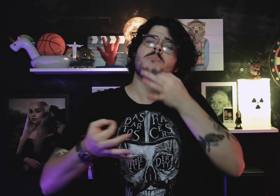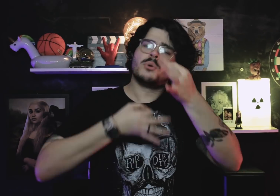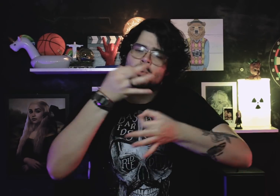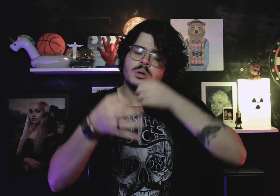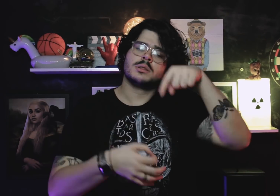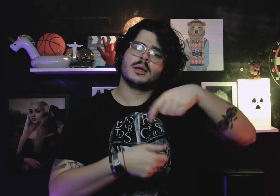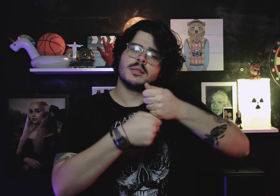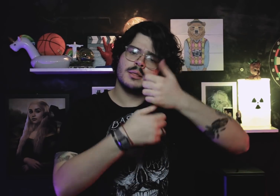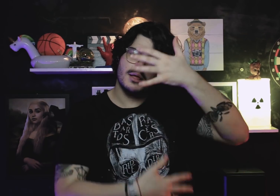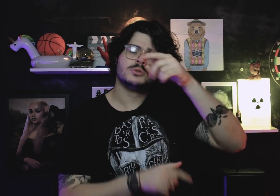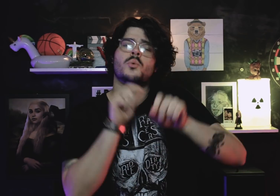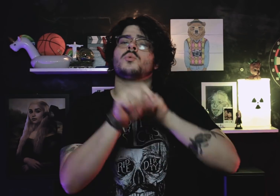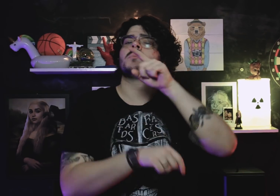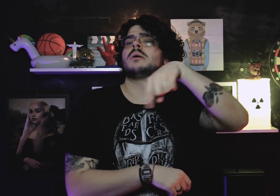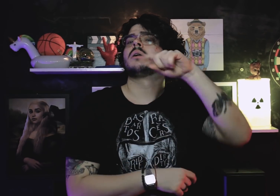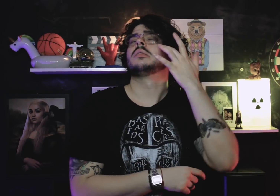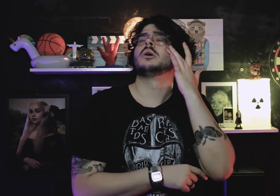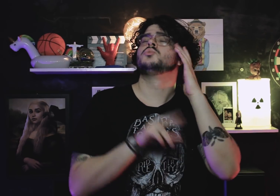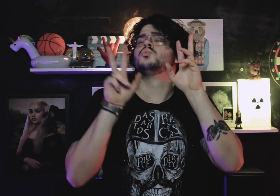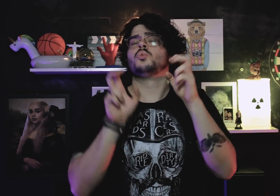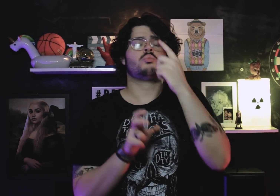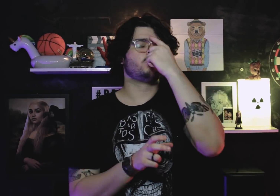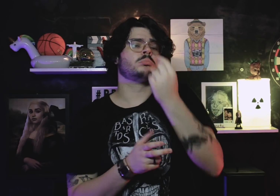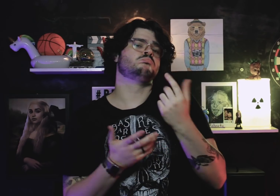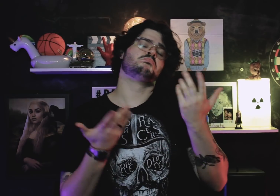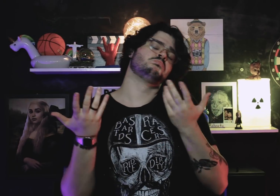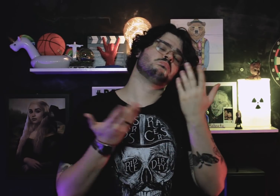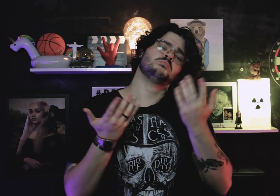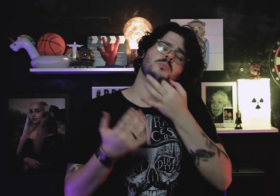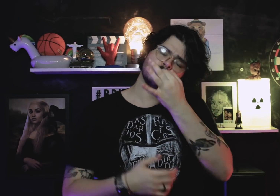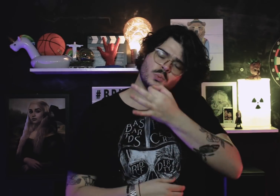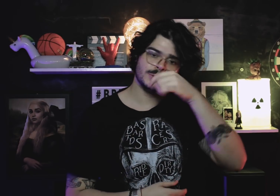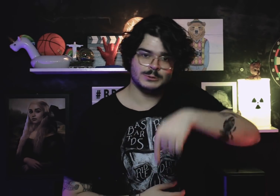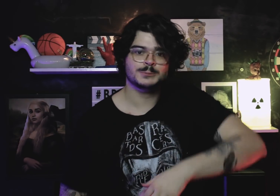Comment below what you think?